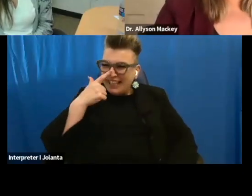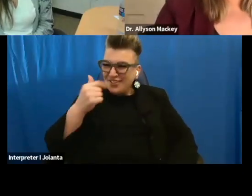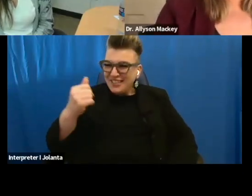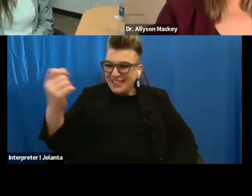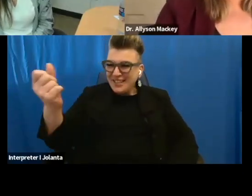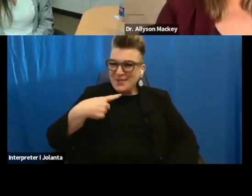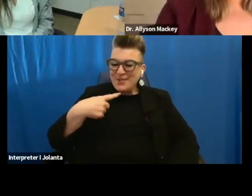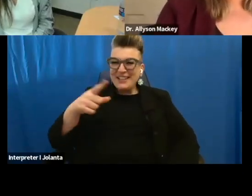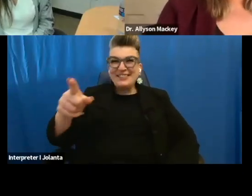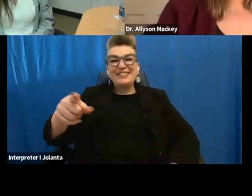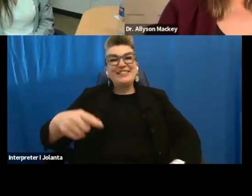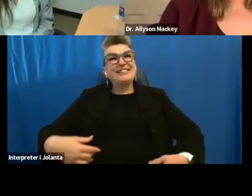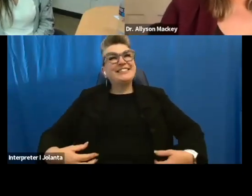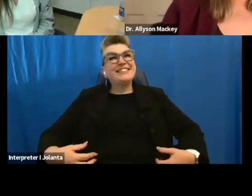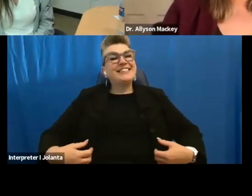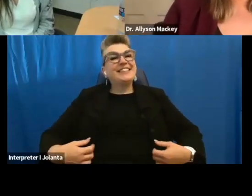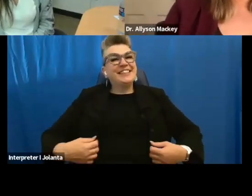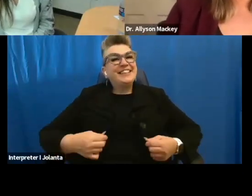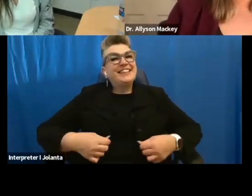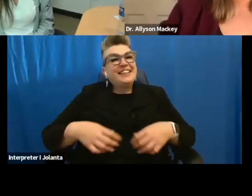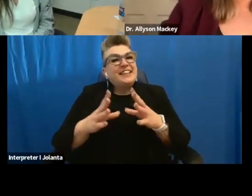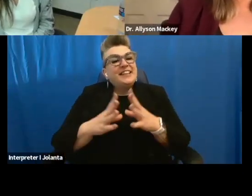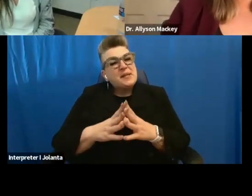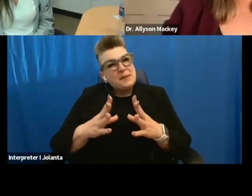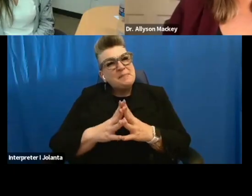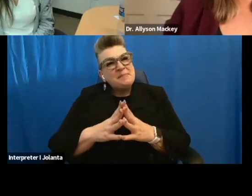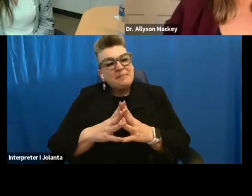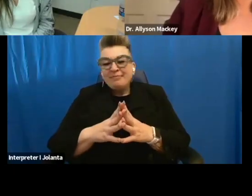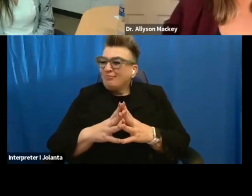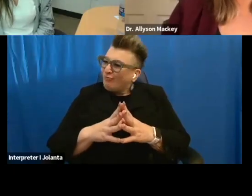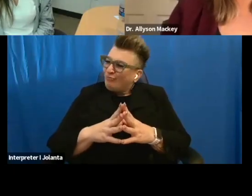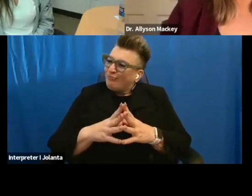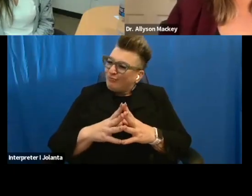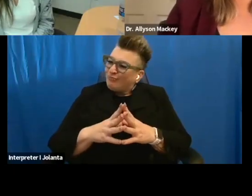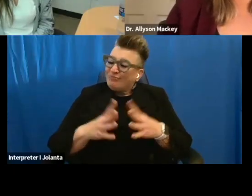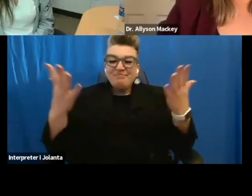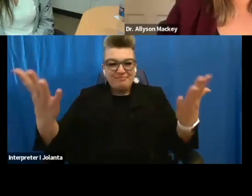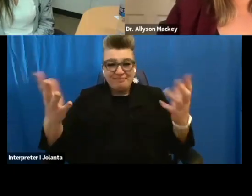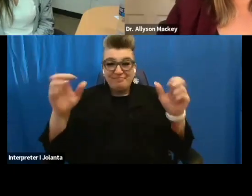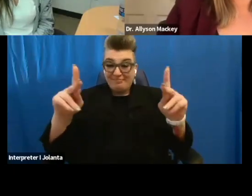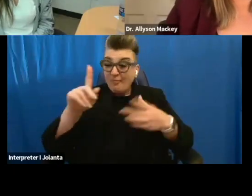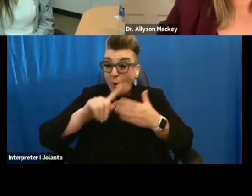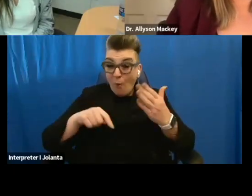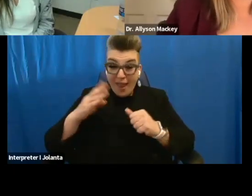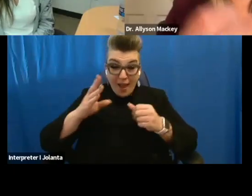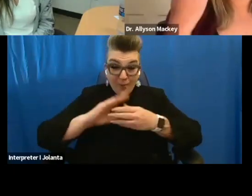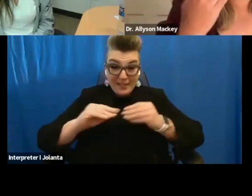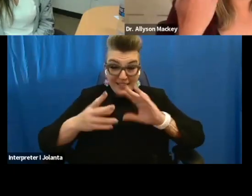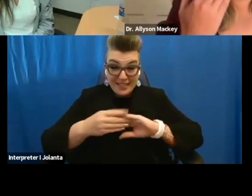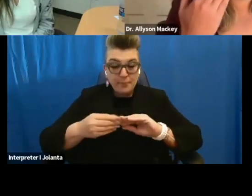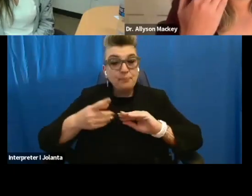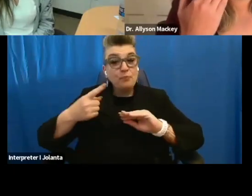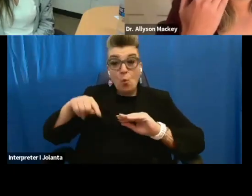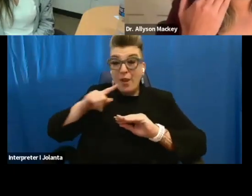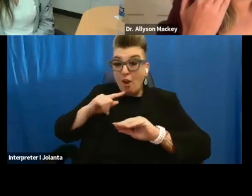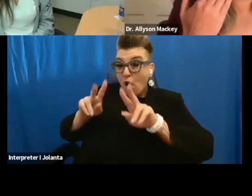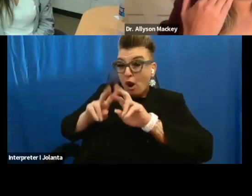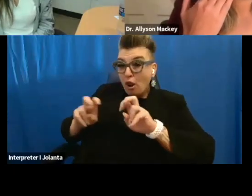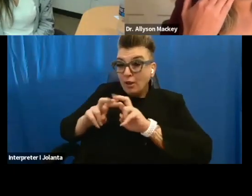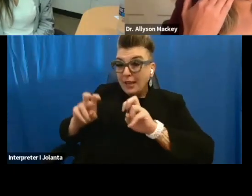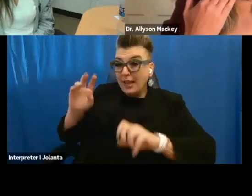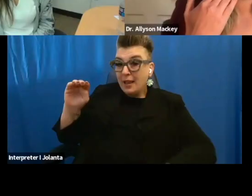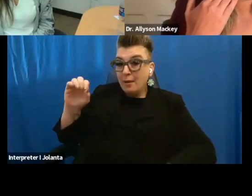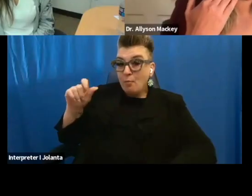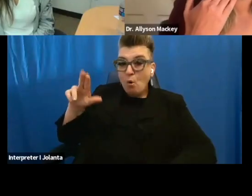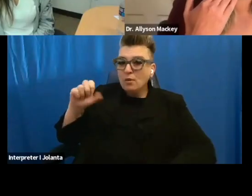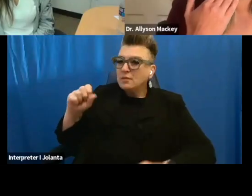um what I will say is that we're looking at mers when they're beneath the gum line still